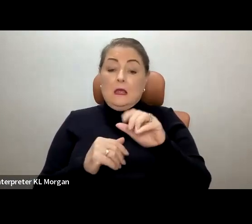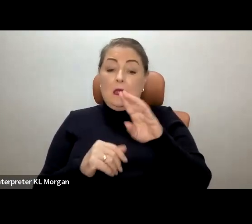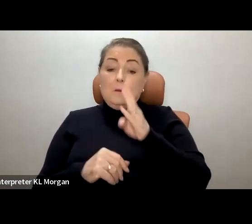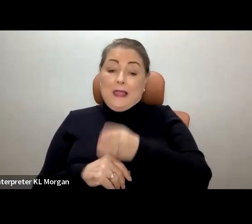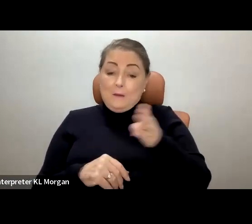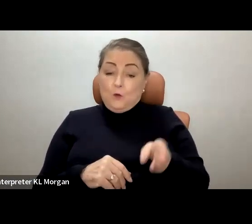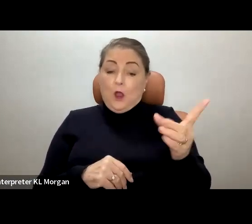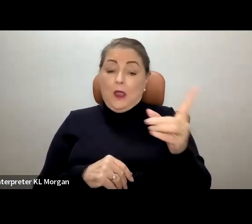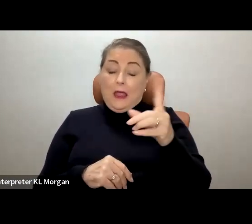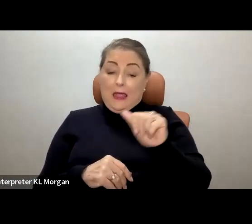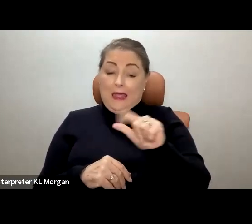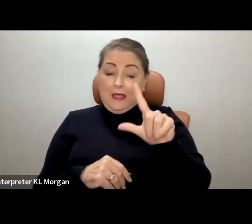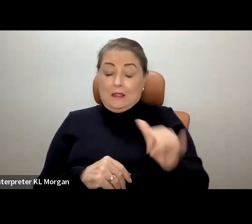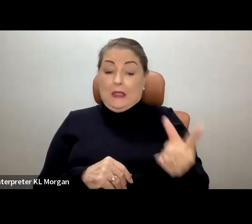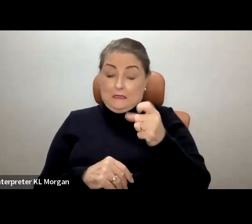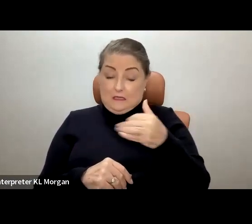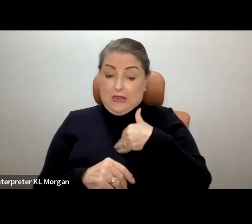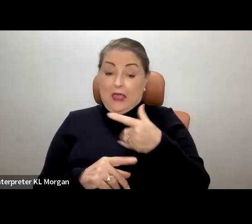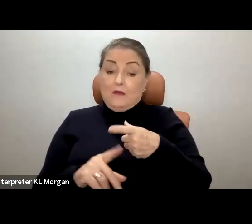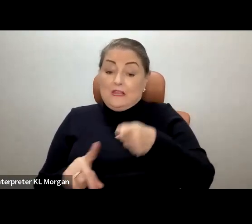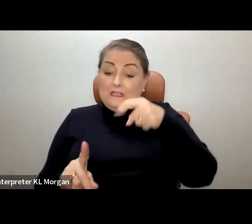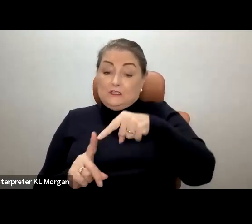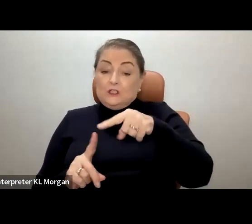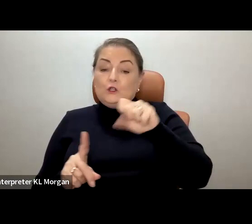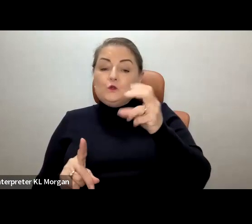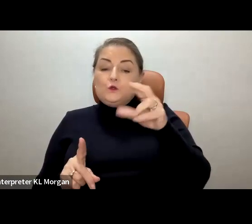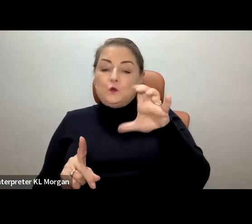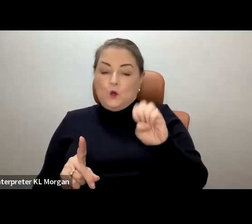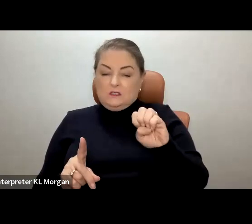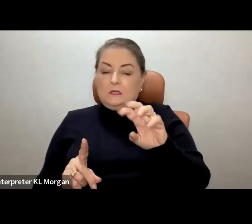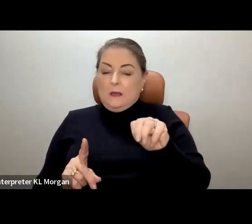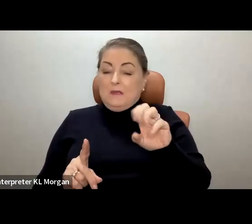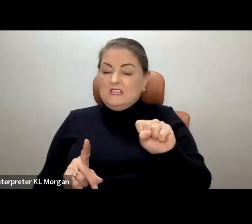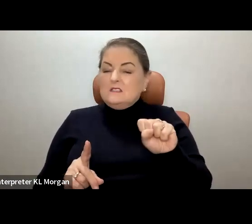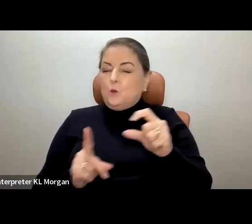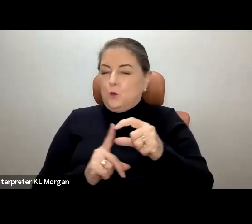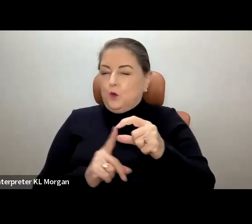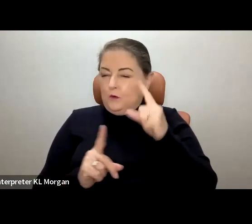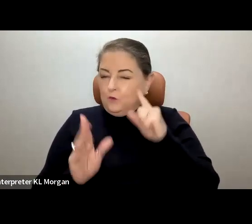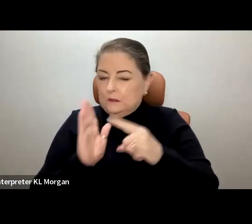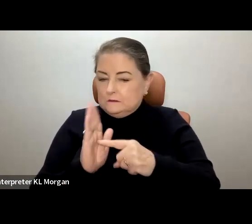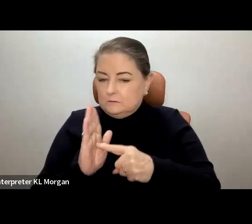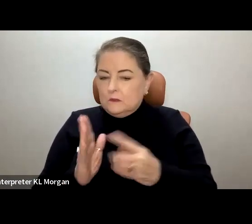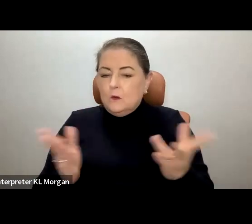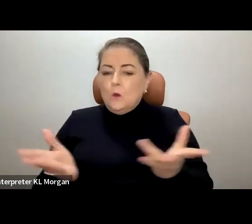I have the source document like Microsoft Word, what is the best way to check web accessibility with PDF files?